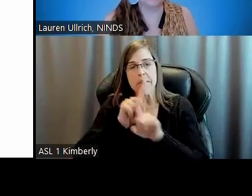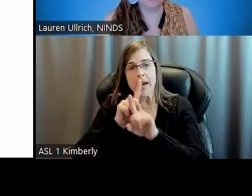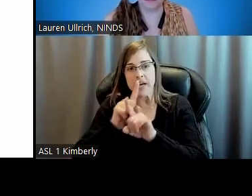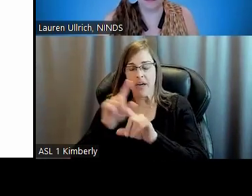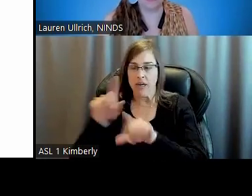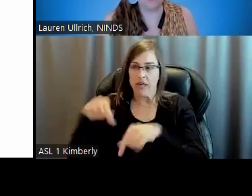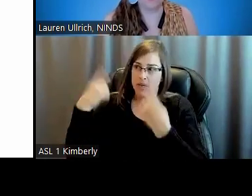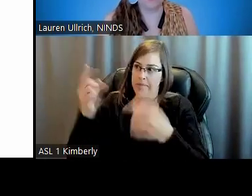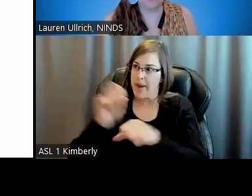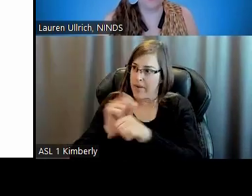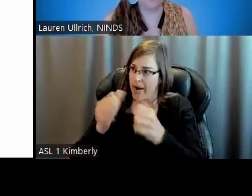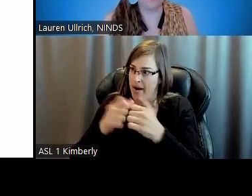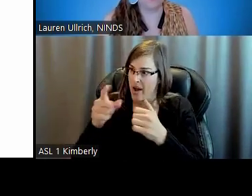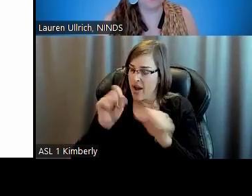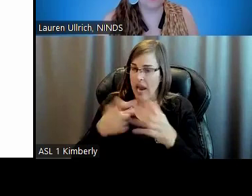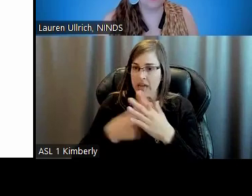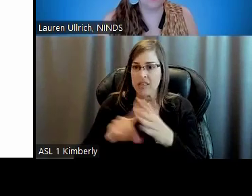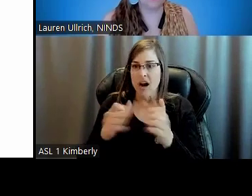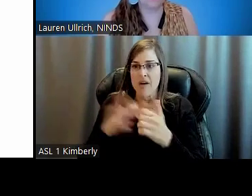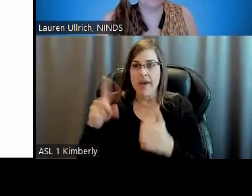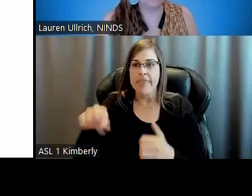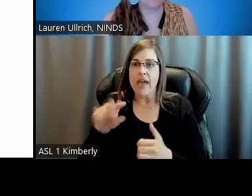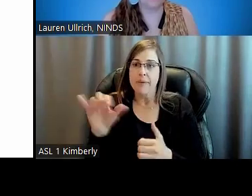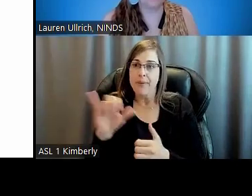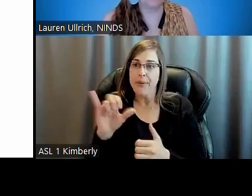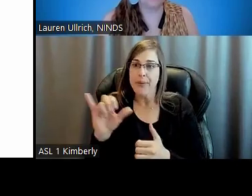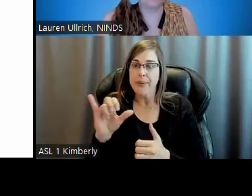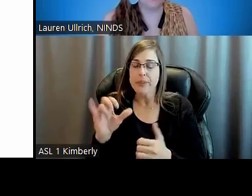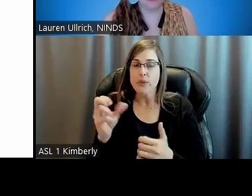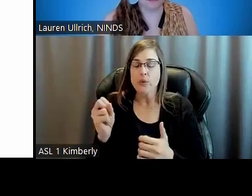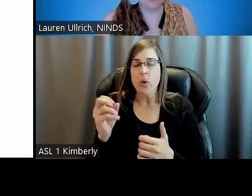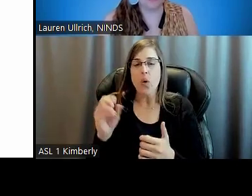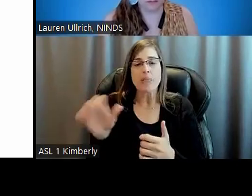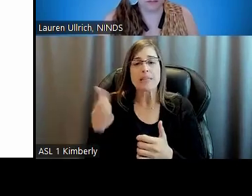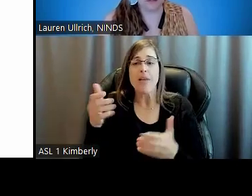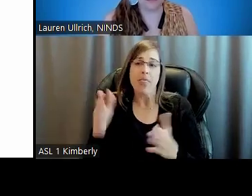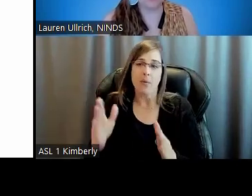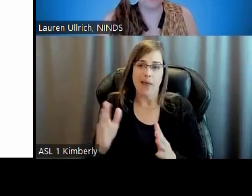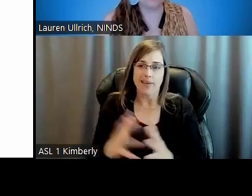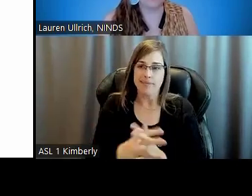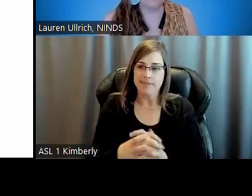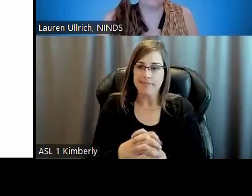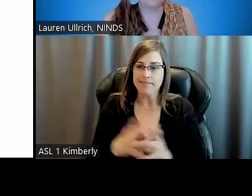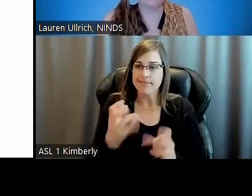with that you can start with as well. So it's another way to get a response.